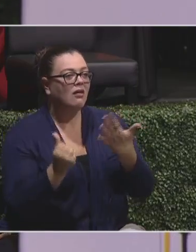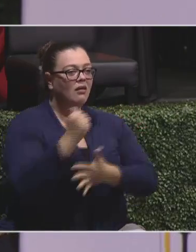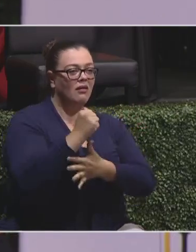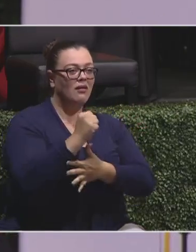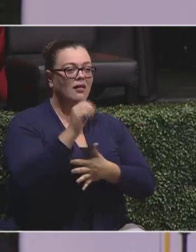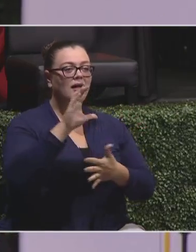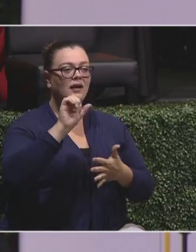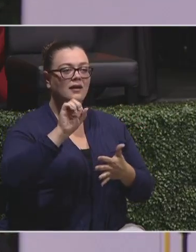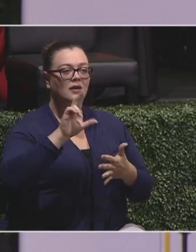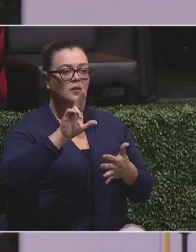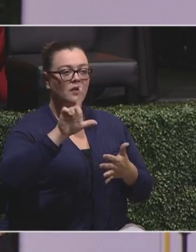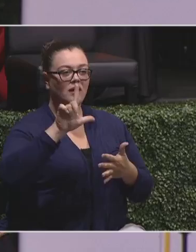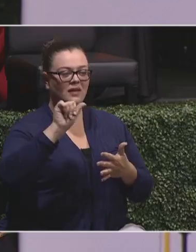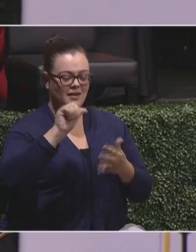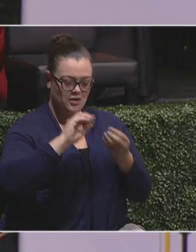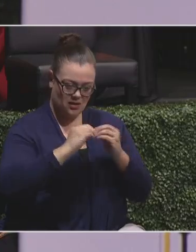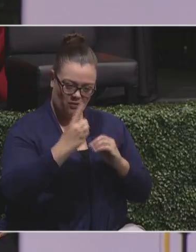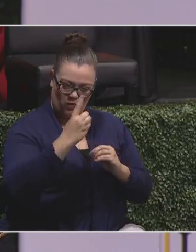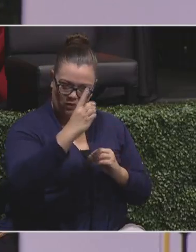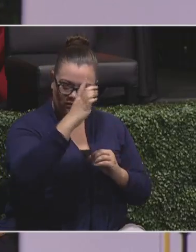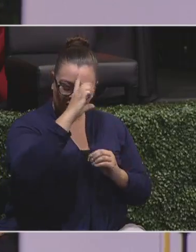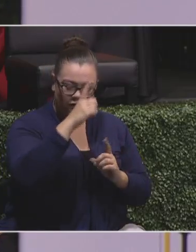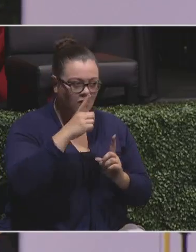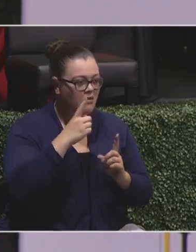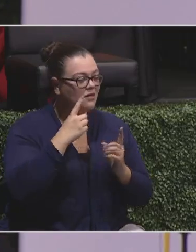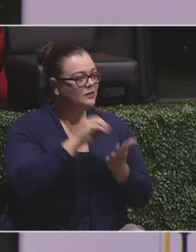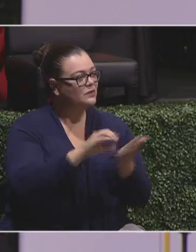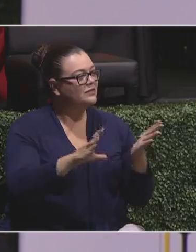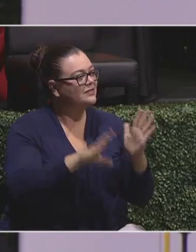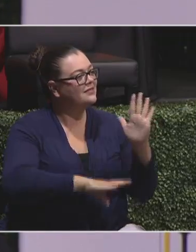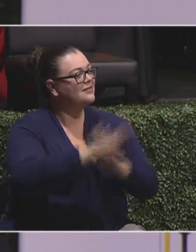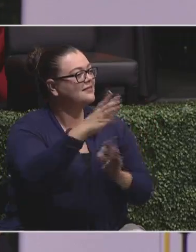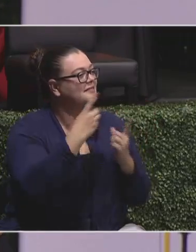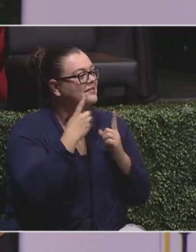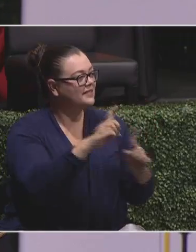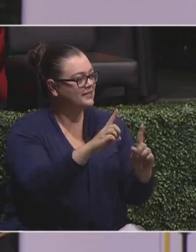WE LAUNCHED NEW INITIATIVES, WE STOOD IF THE SPOTLIGHT WHEN A STUDY IN THE